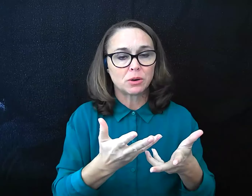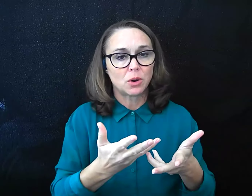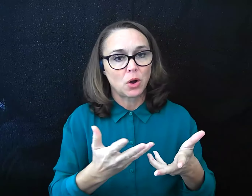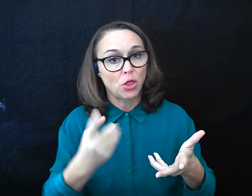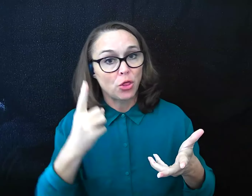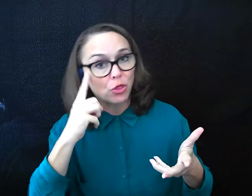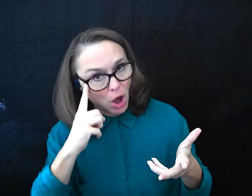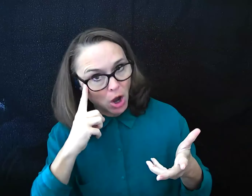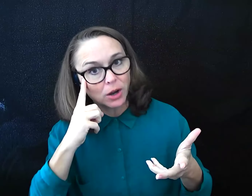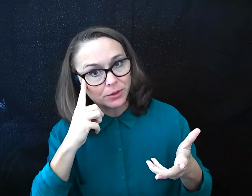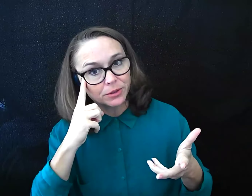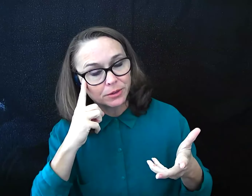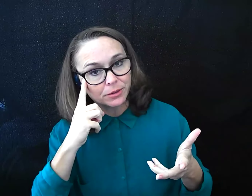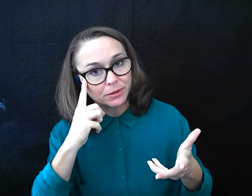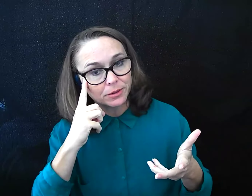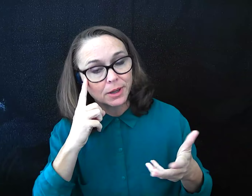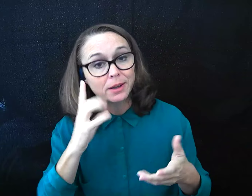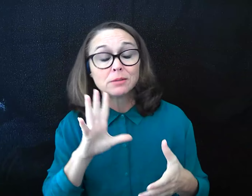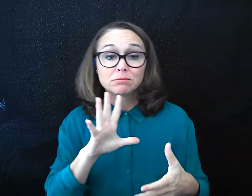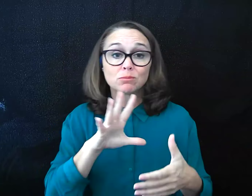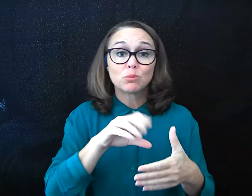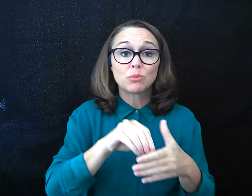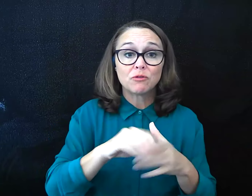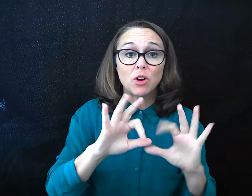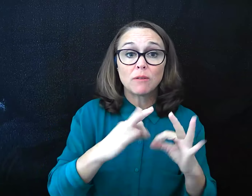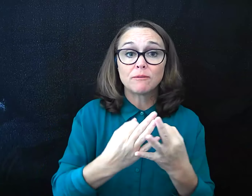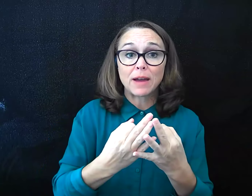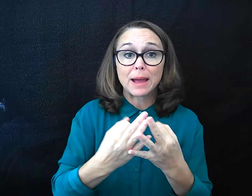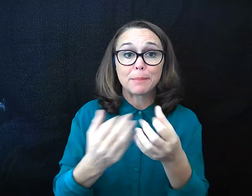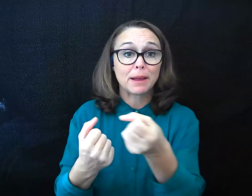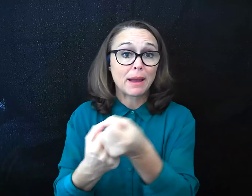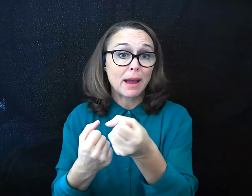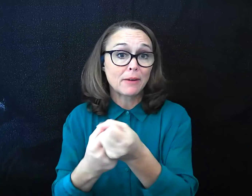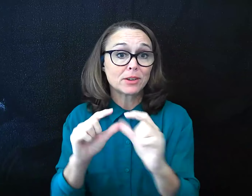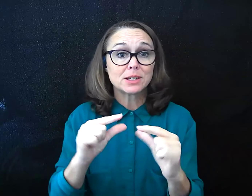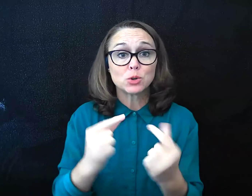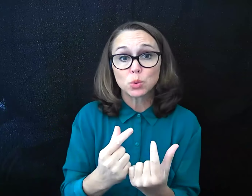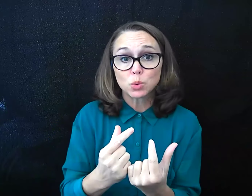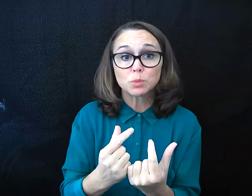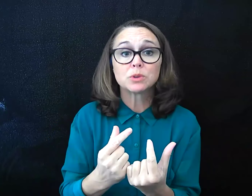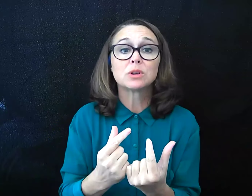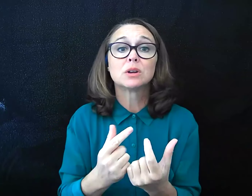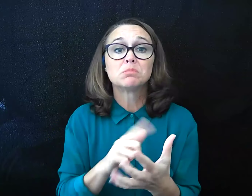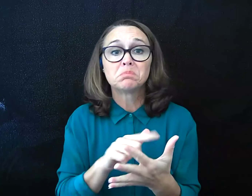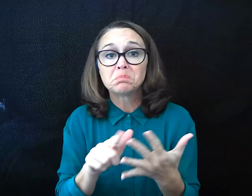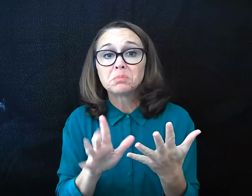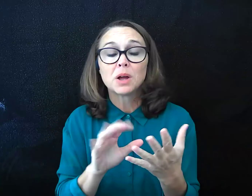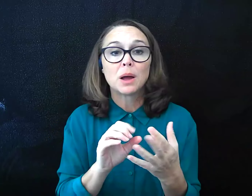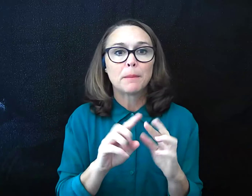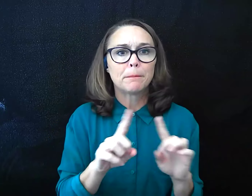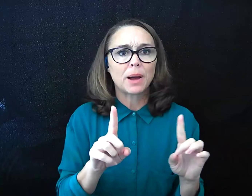involved some family advocacy groups and support groups, but what we realized is that we really,